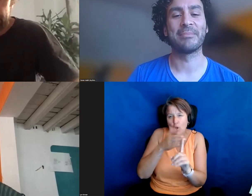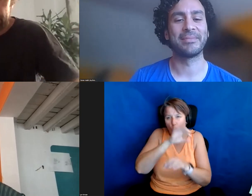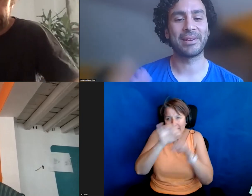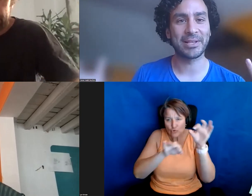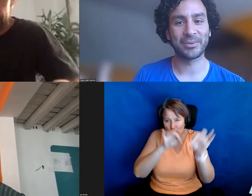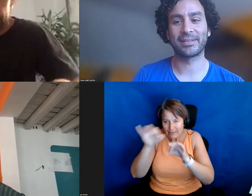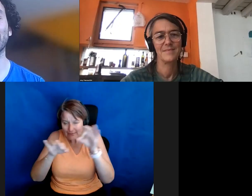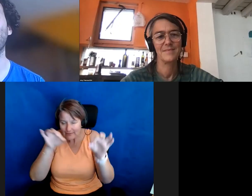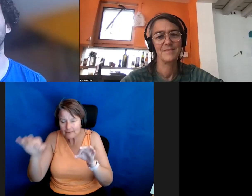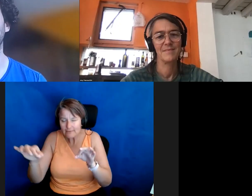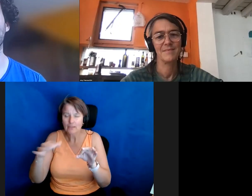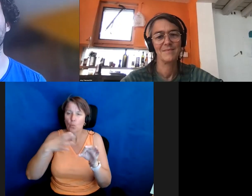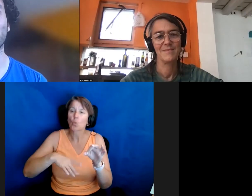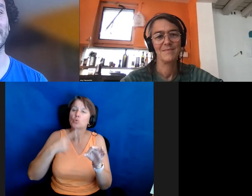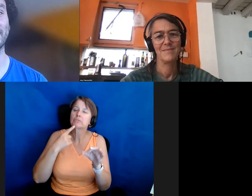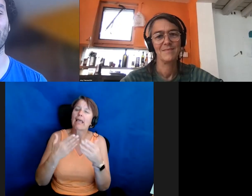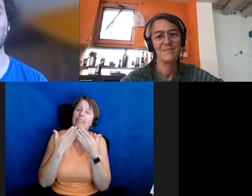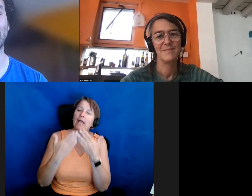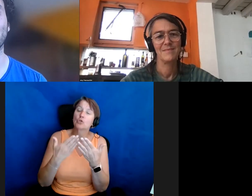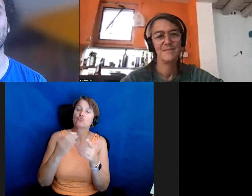I really want to say thank you to UP Projects for hosting this event.